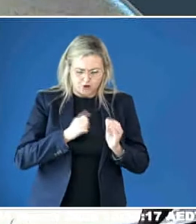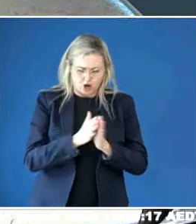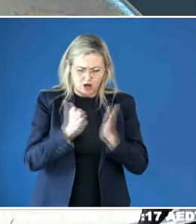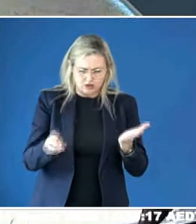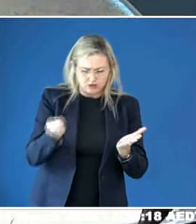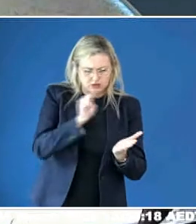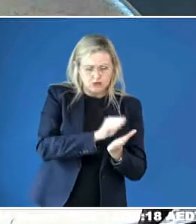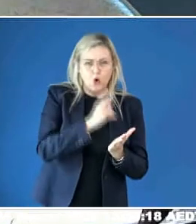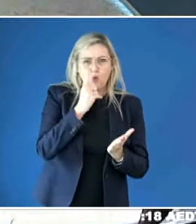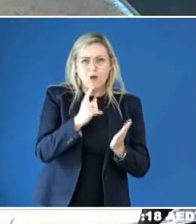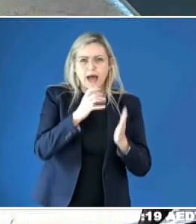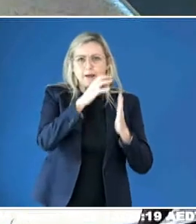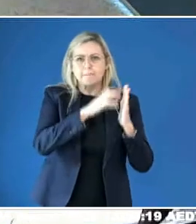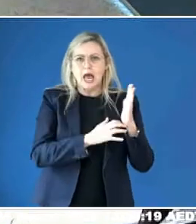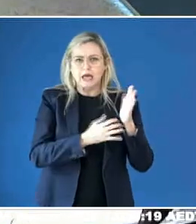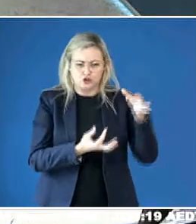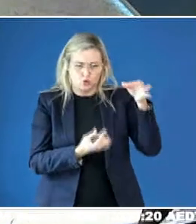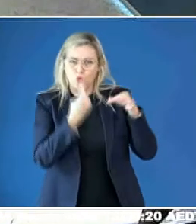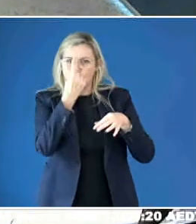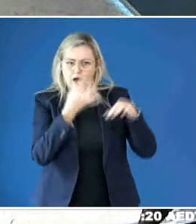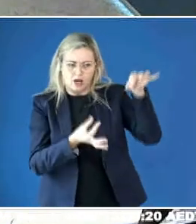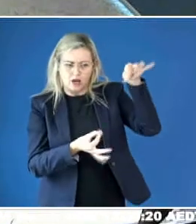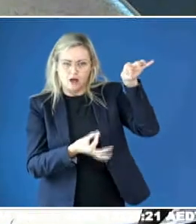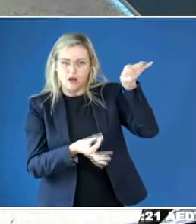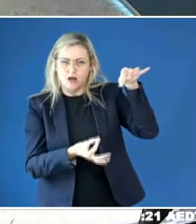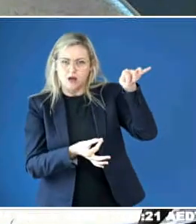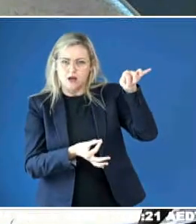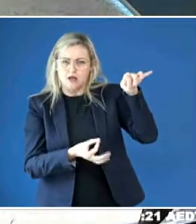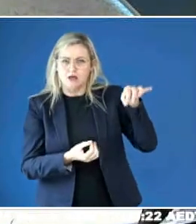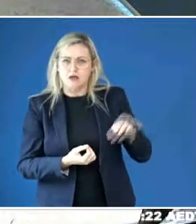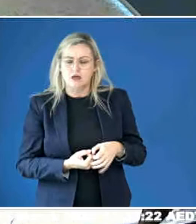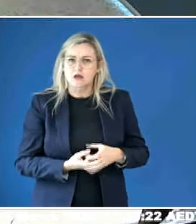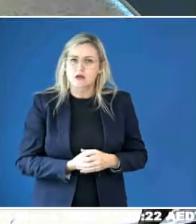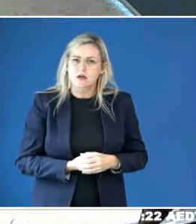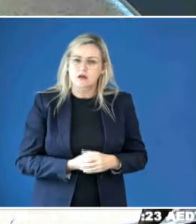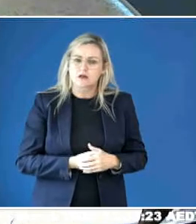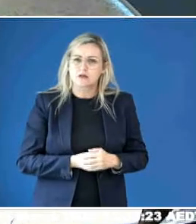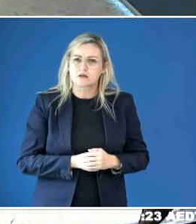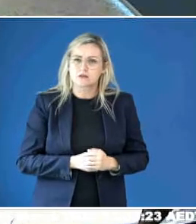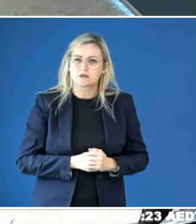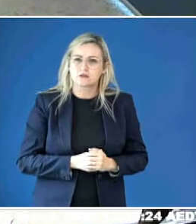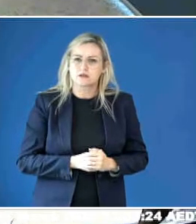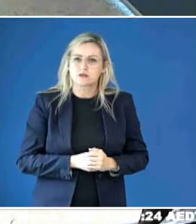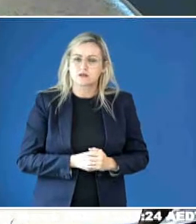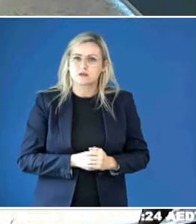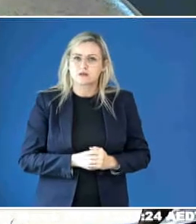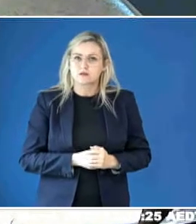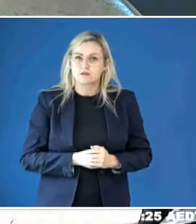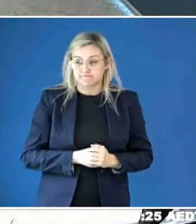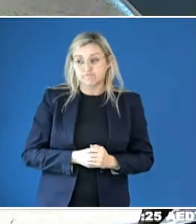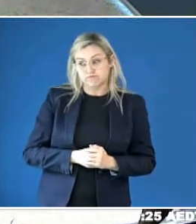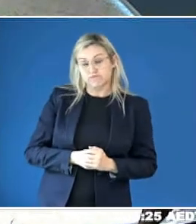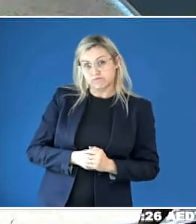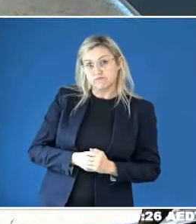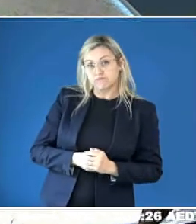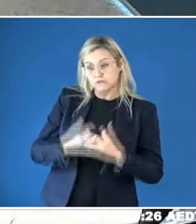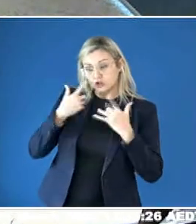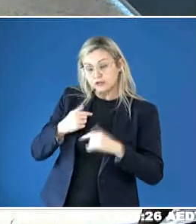That is the only document, sorry, Chair, that